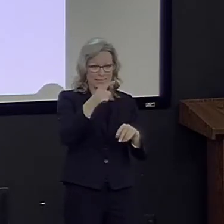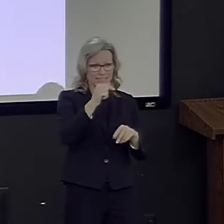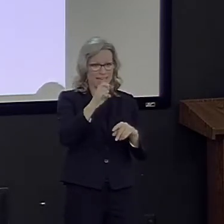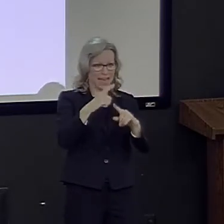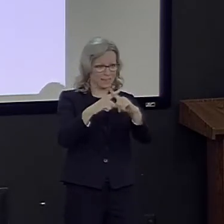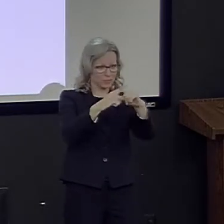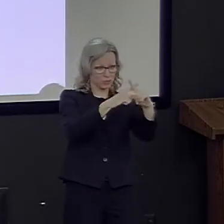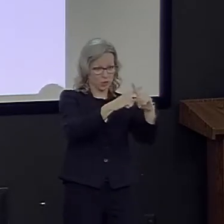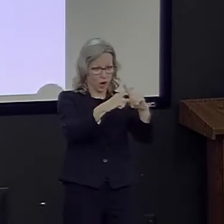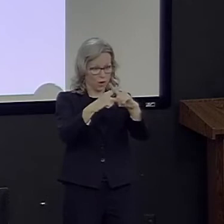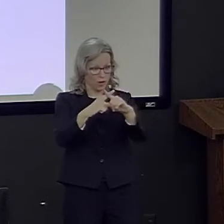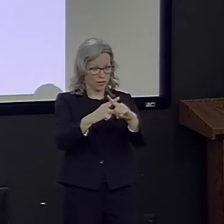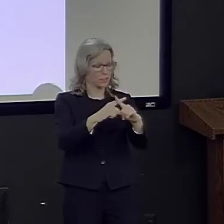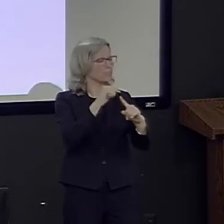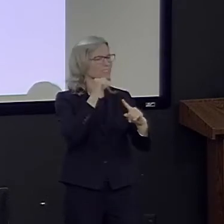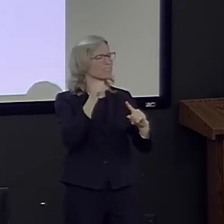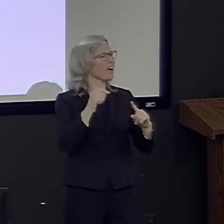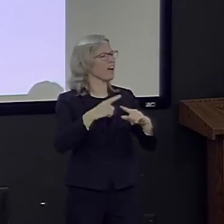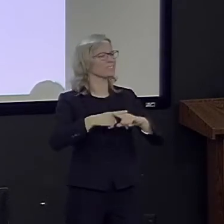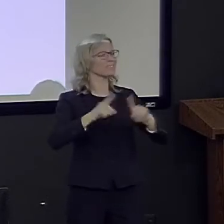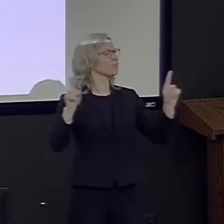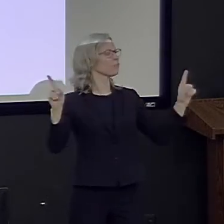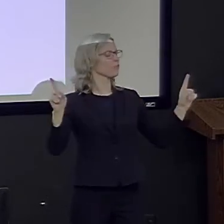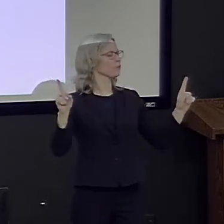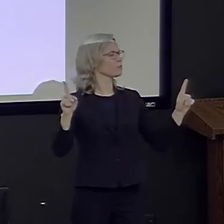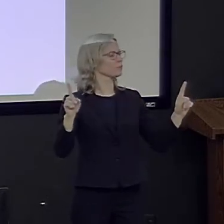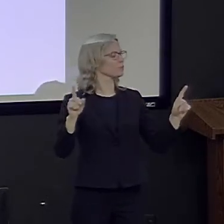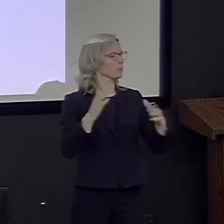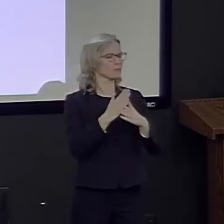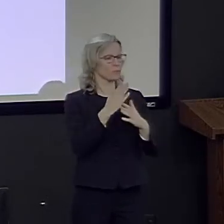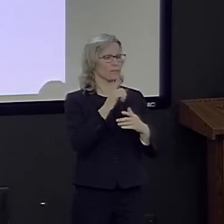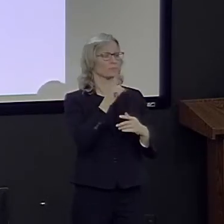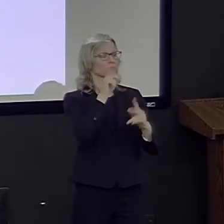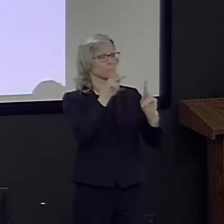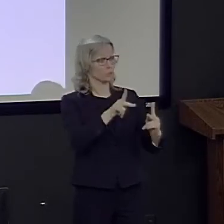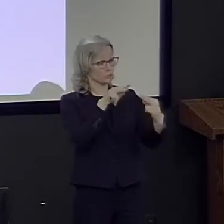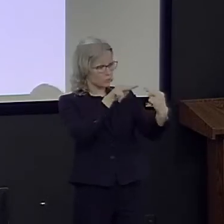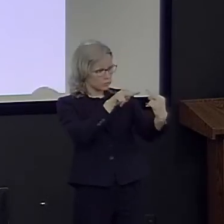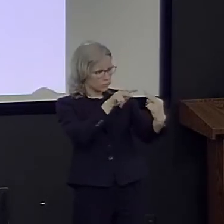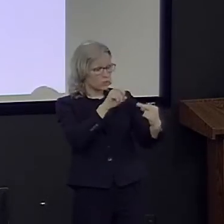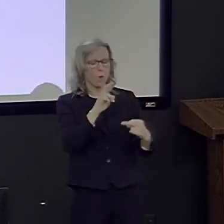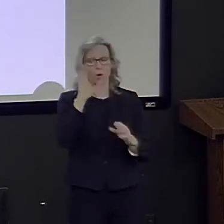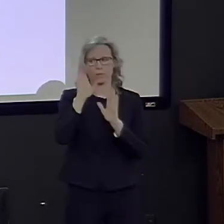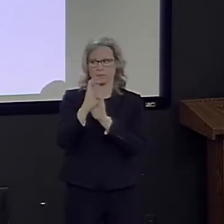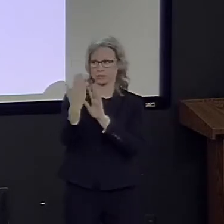did not differ between the eye-to-eye condition or the eye-to-picture condition.